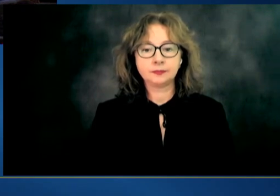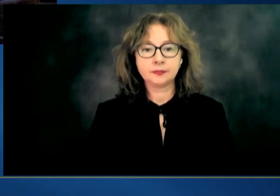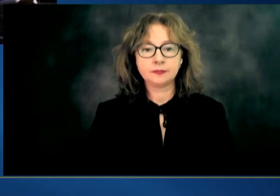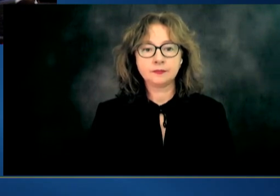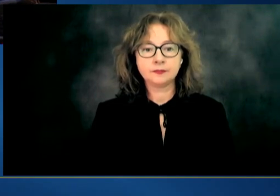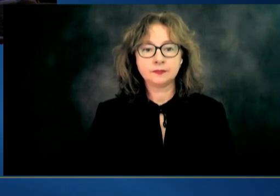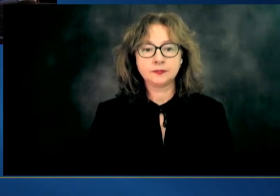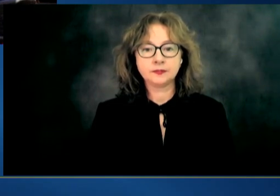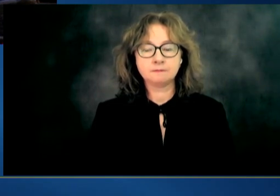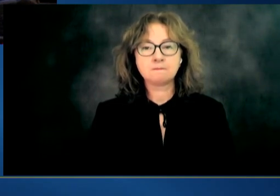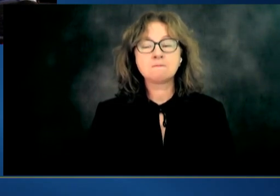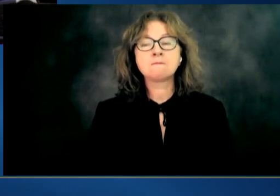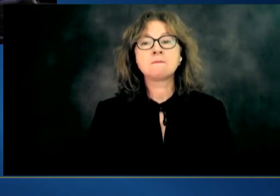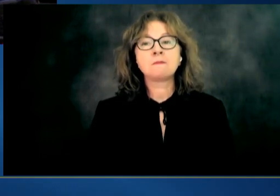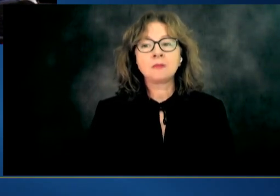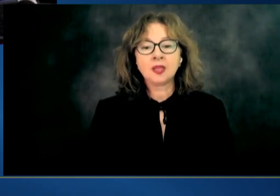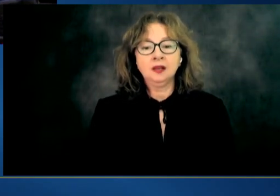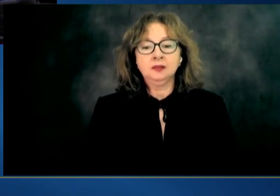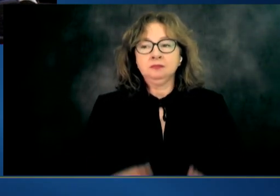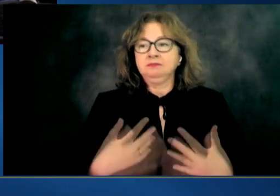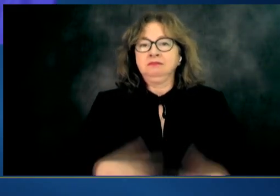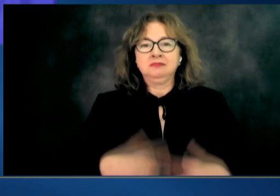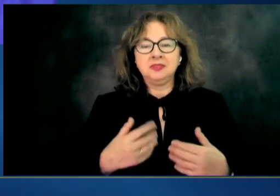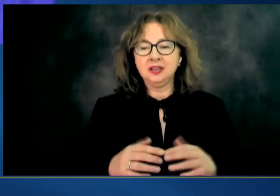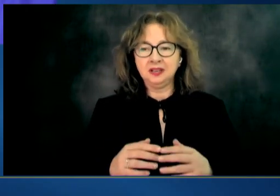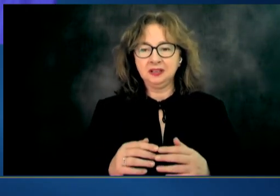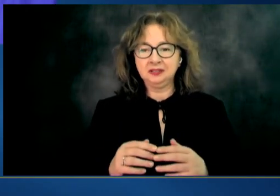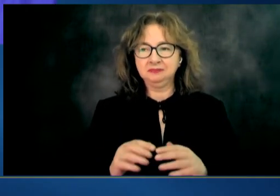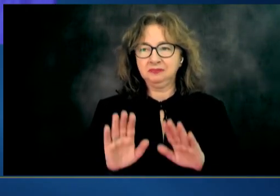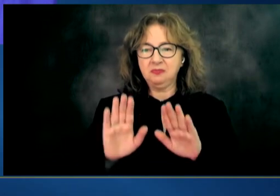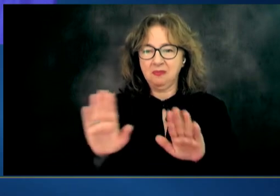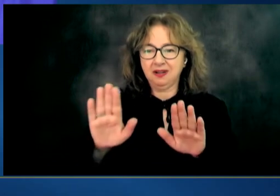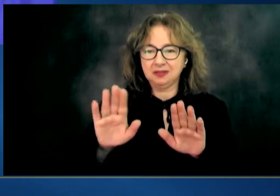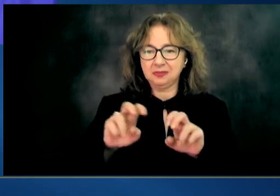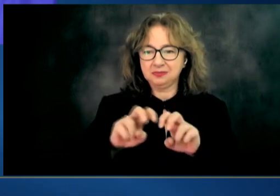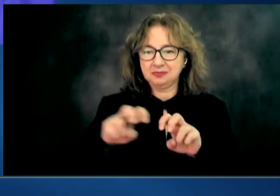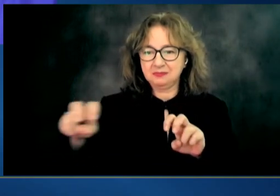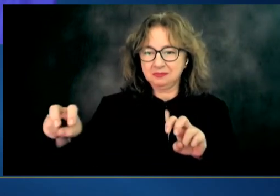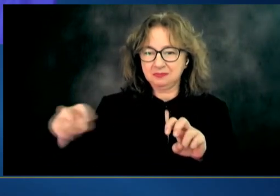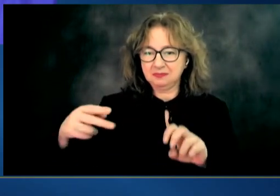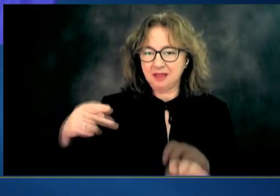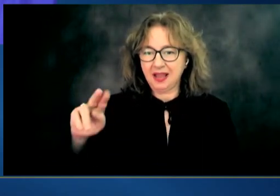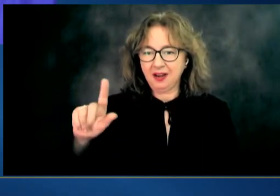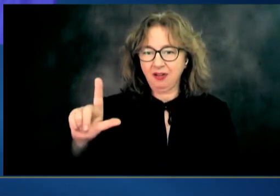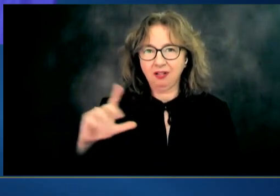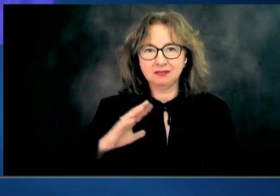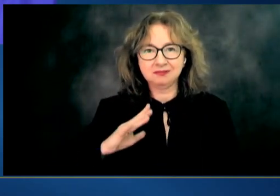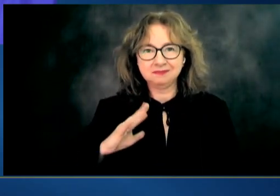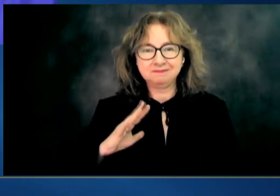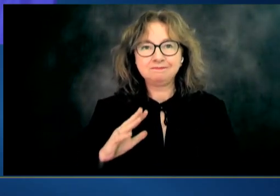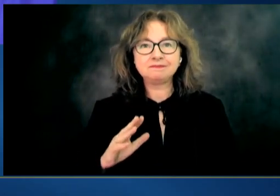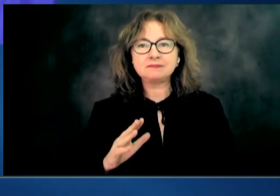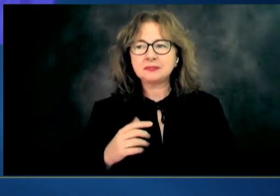Wow. That was a remarkable panel. And I'm struck here by the title of that panel, which